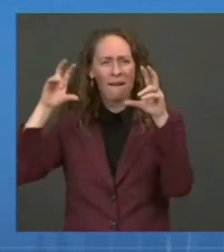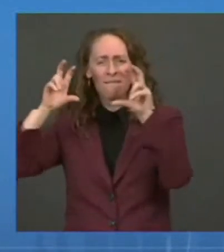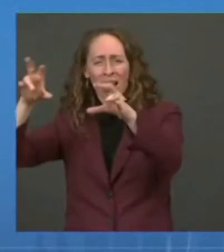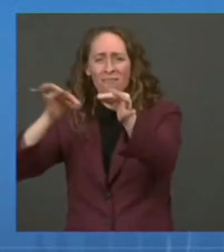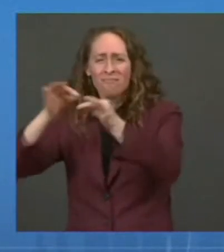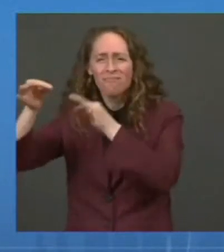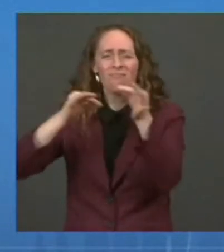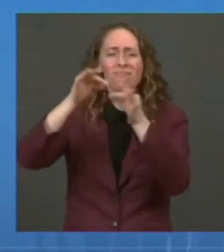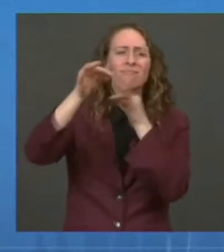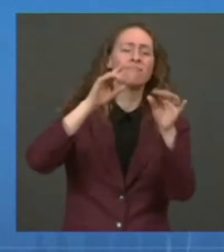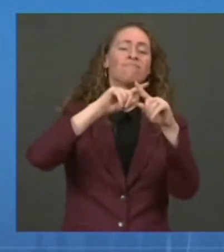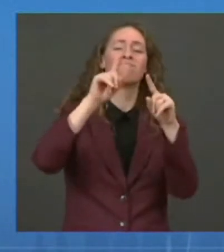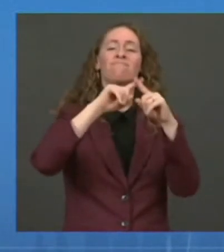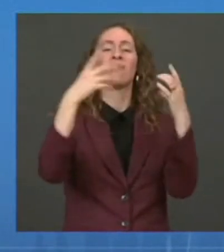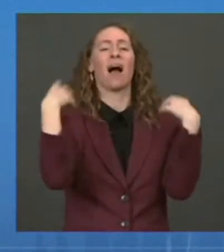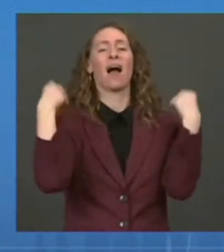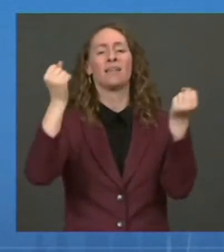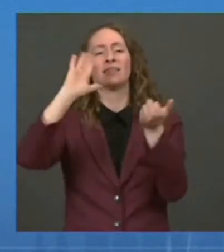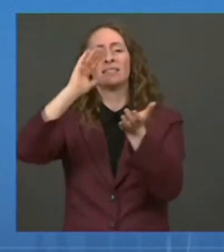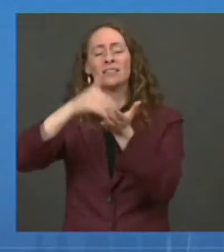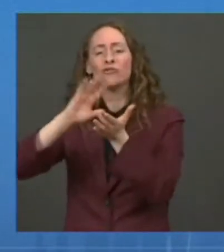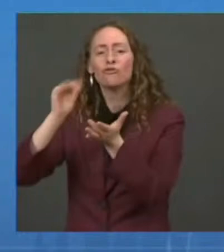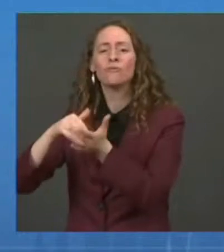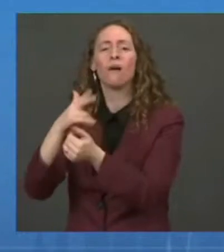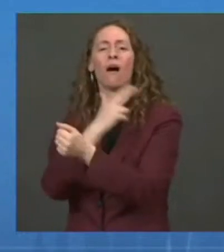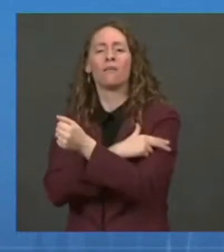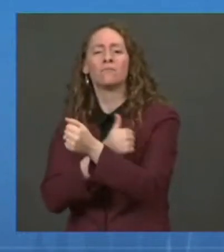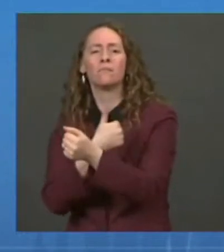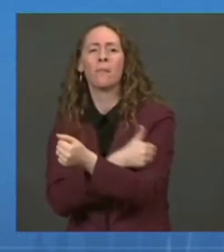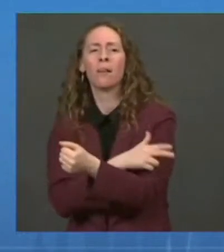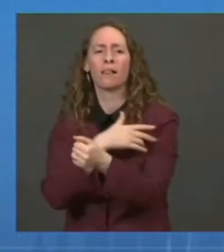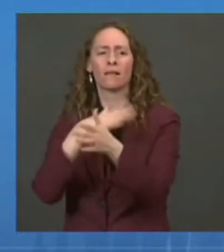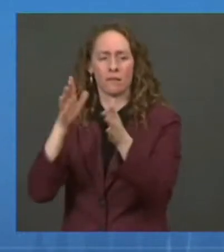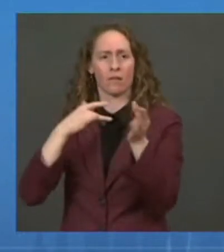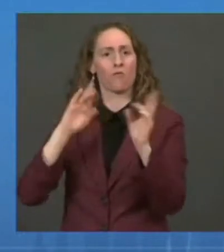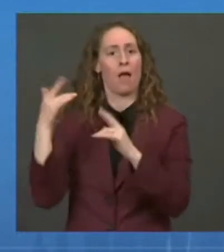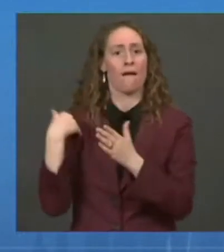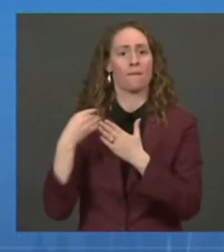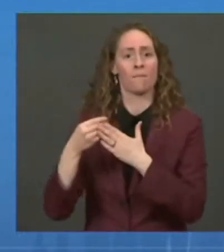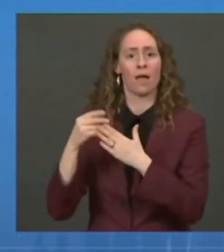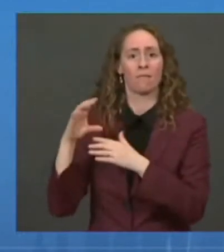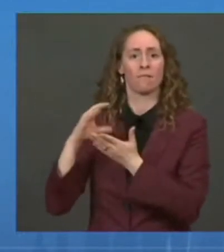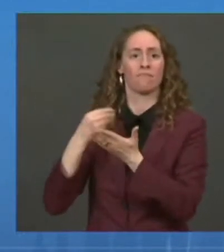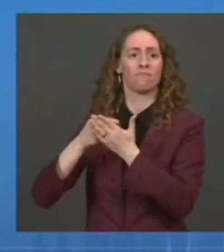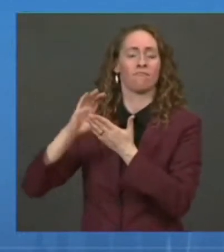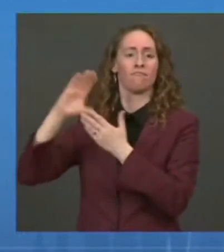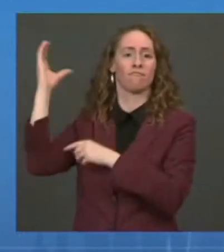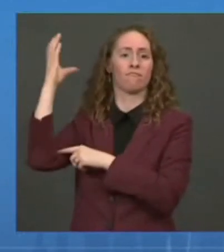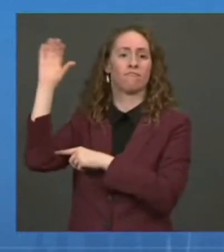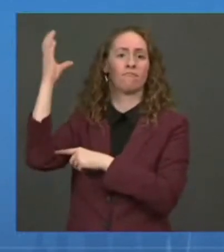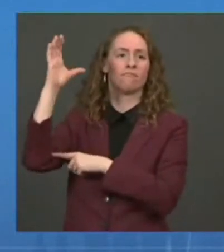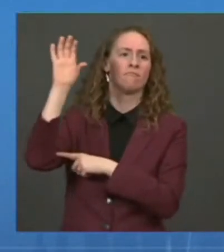THEIR LOCAL COVID-19 RESPONSE OFTEN WORKING TIRELESSLY IN OUR UNDER RESOURCE HEALTH CENTERS AND OFTEN WITHOUT MUCH RECOGNITION.